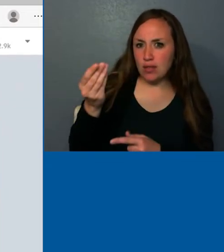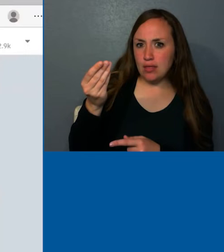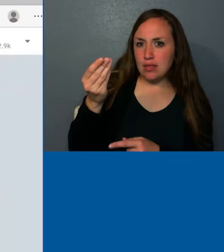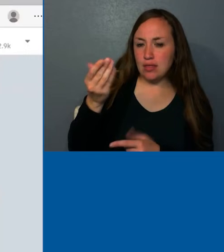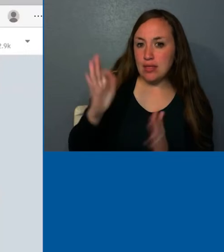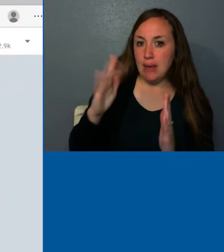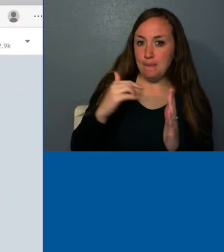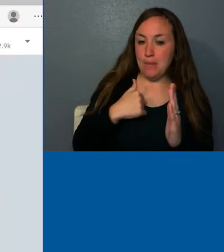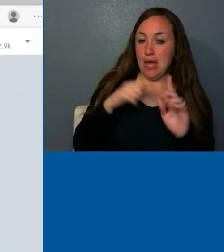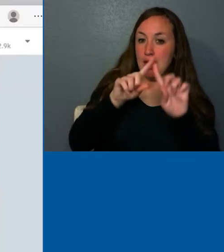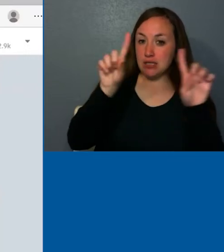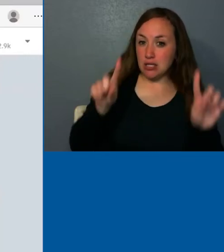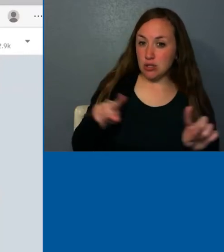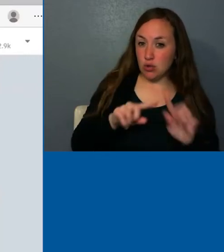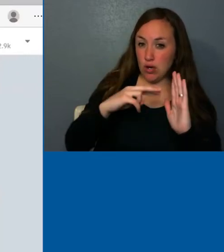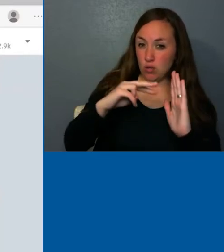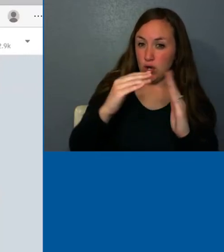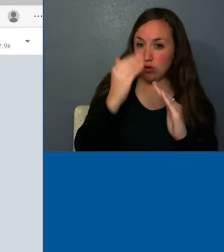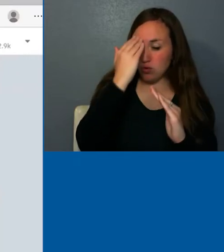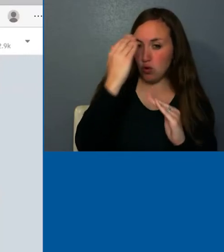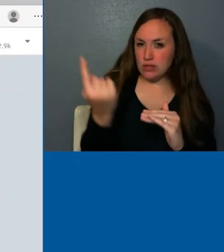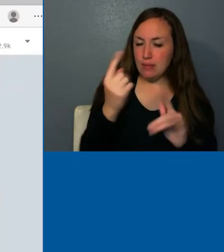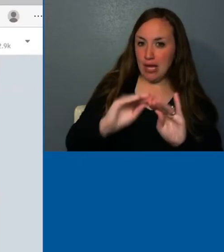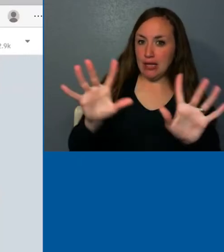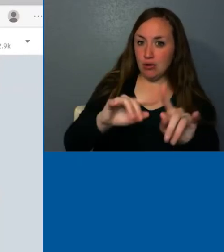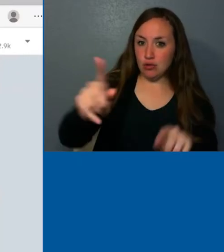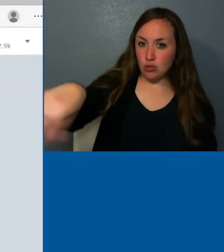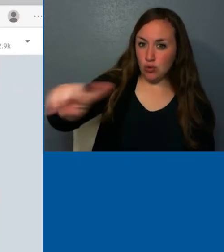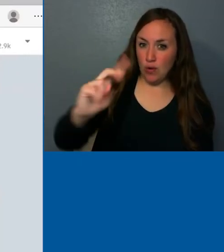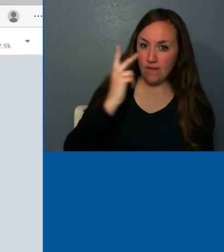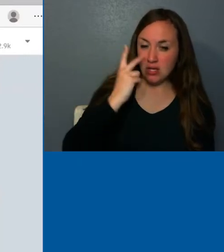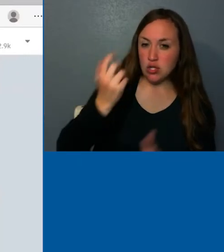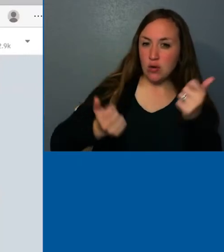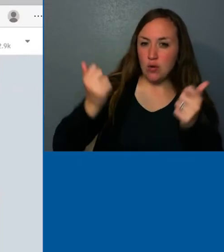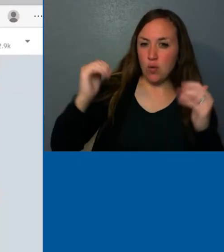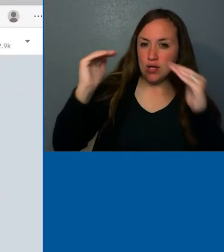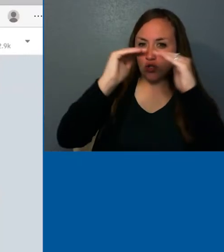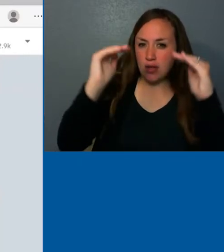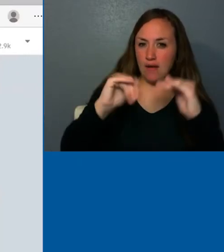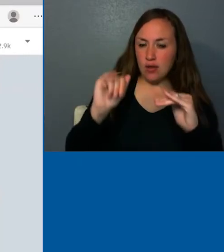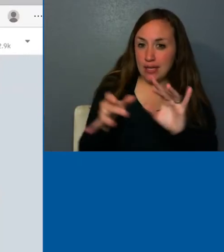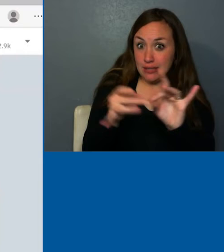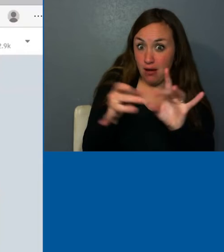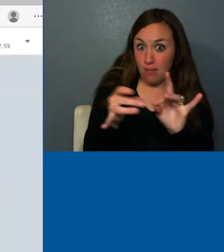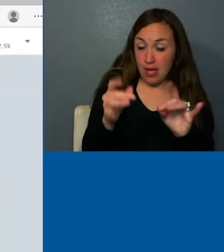know something that's clear to you visually: which level is this comment at? Is this a first level comment?